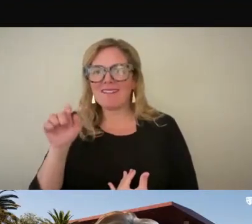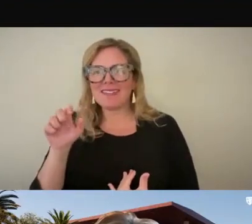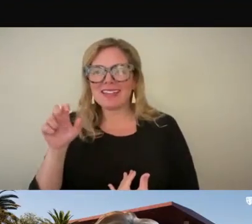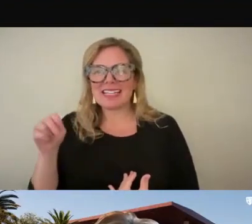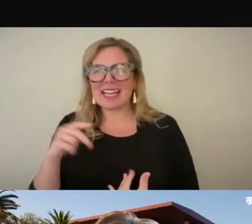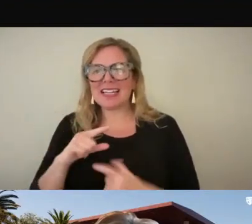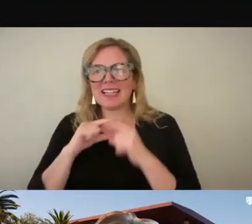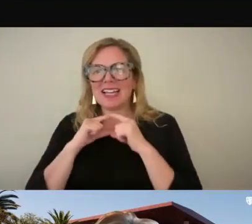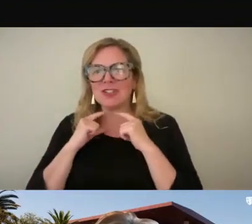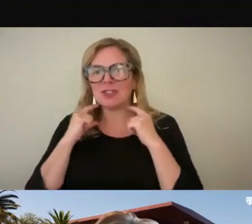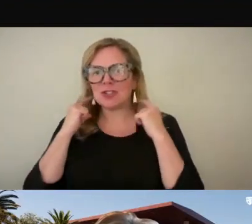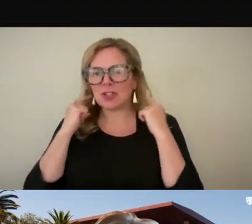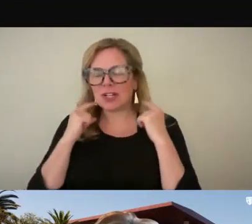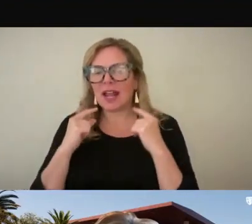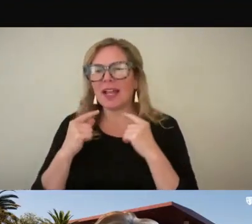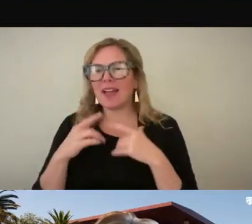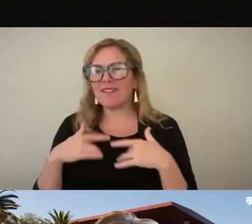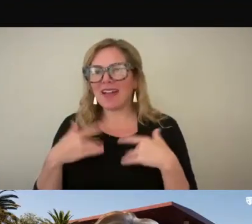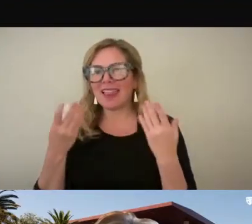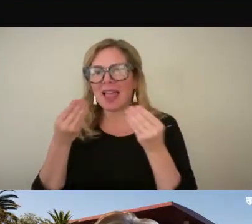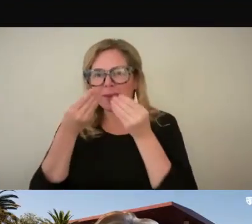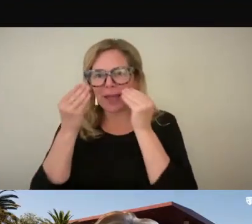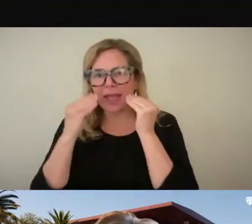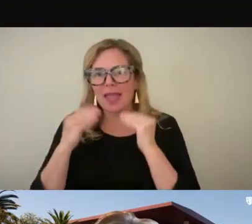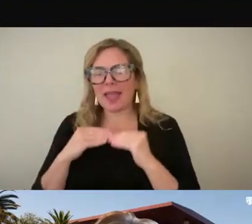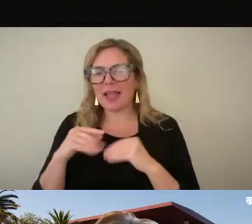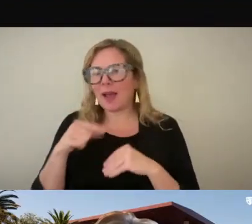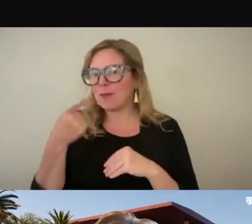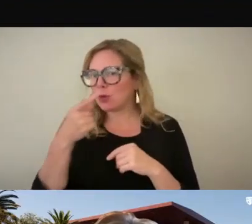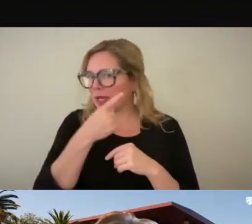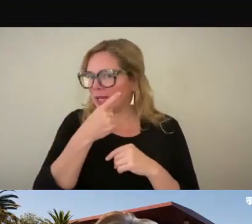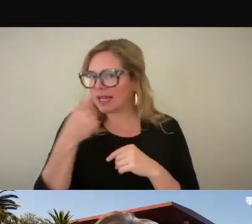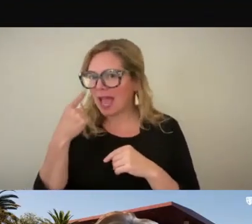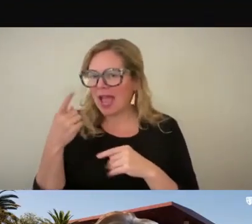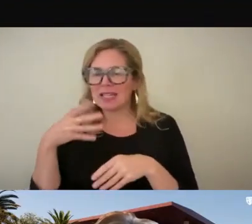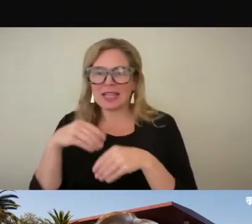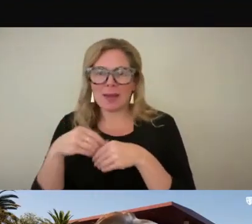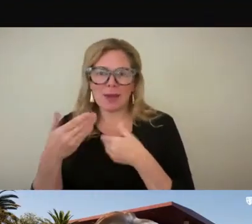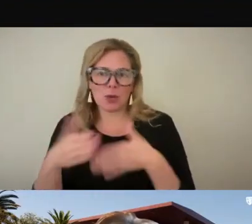and I'm sitting in front of a desk in a well-lit room with a blurred background. And I'm very